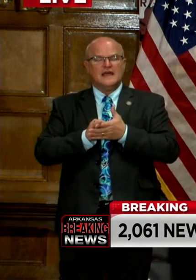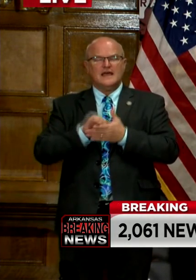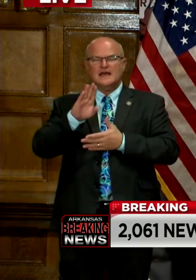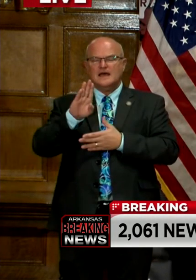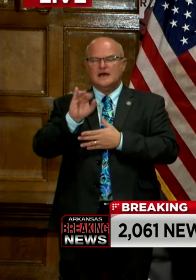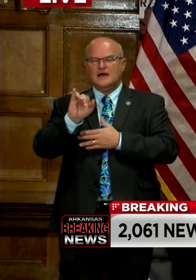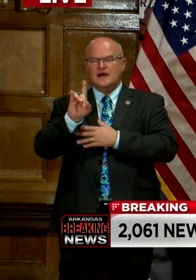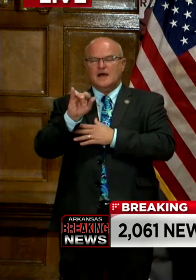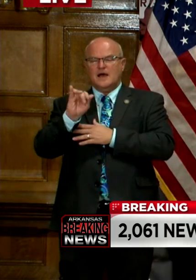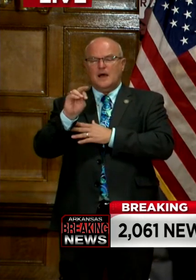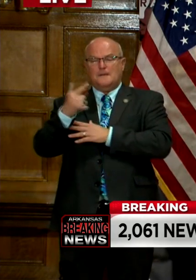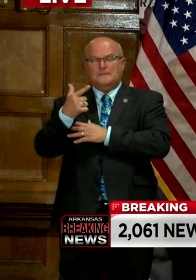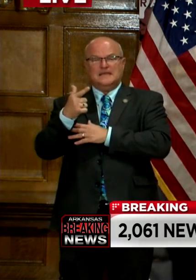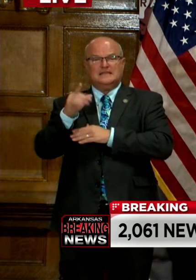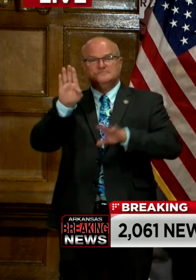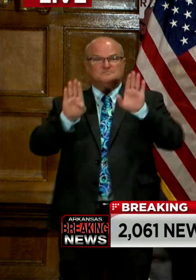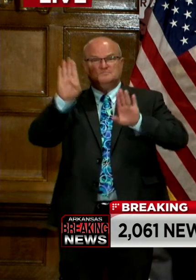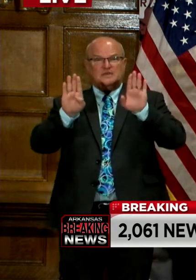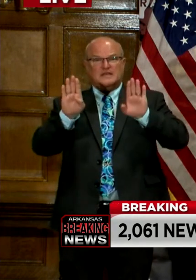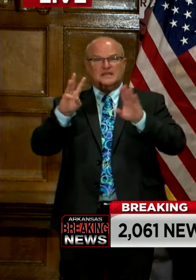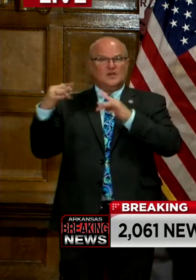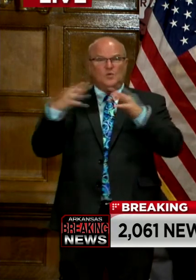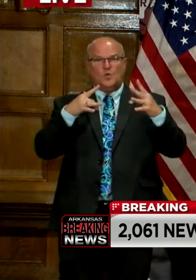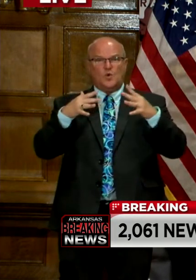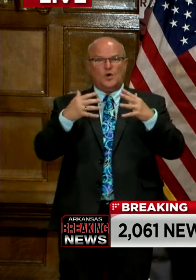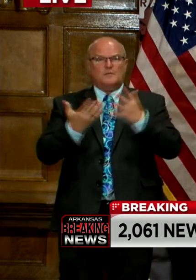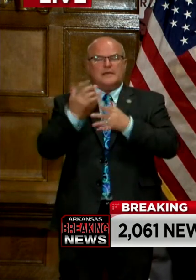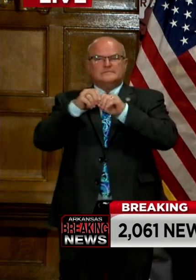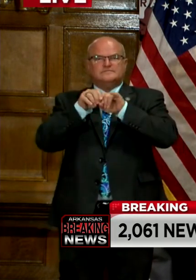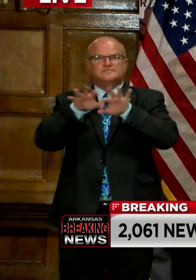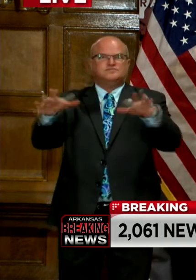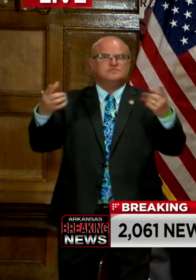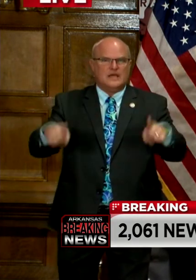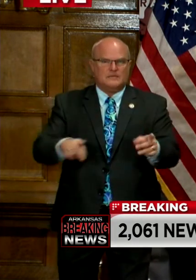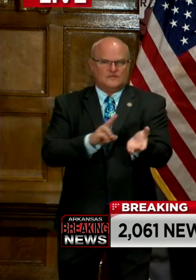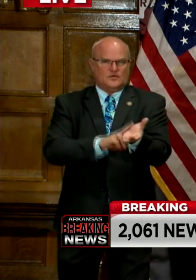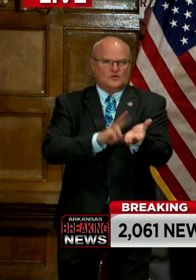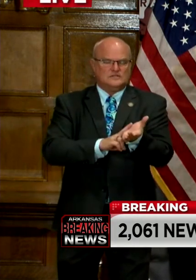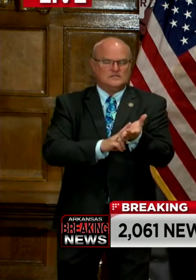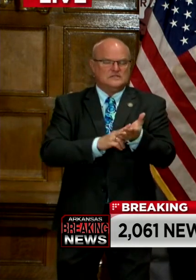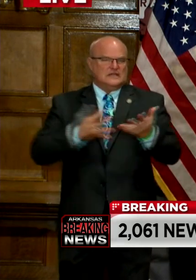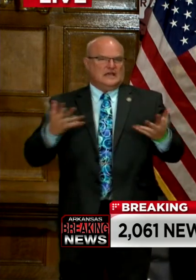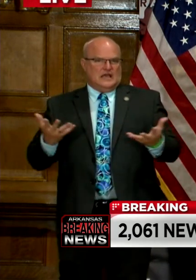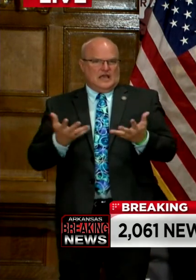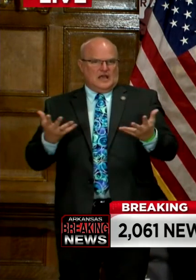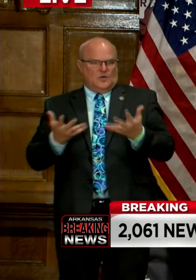BONUSES ARE COMMON, $5,000 SIGNING BONUSES ARE COMMON NOW. ARE YOU CONCERNED THAT A BIDDING